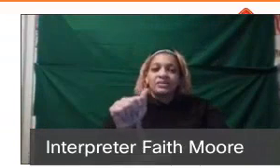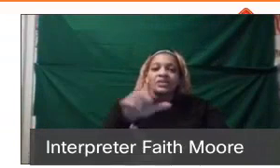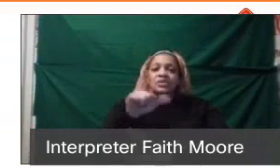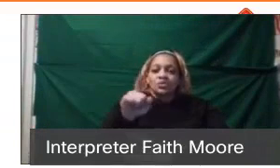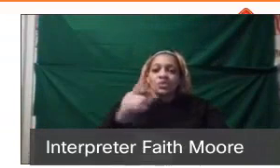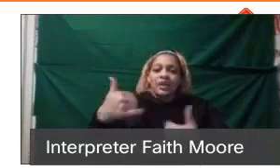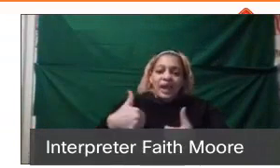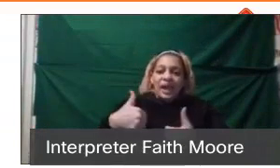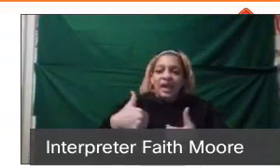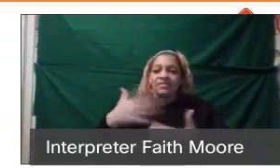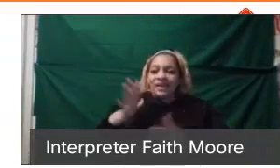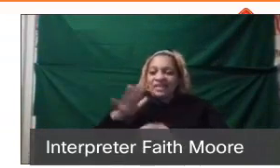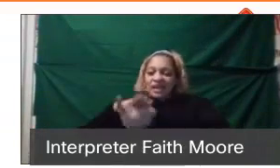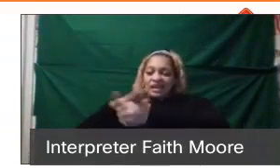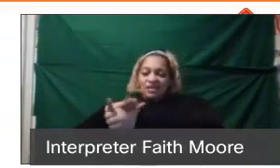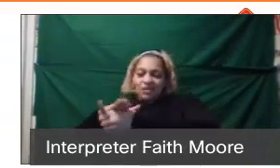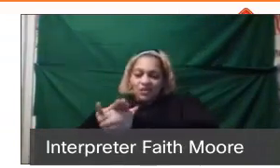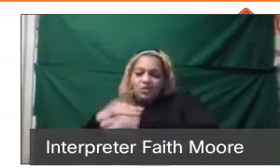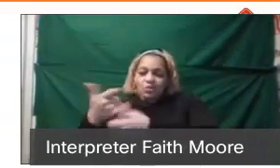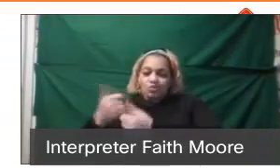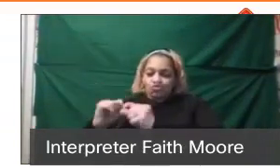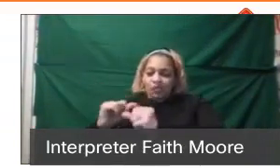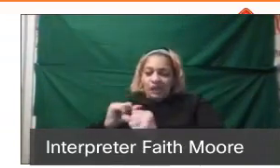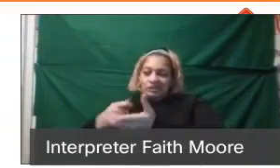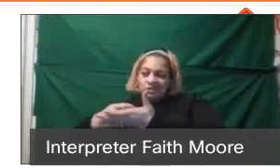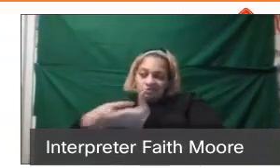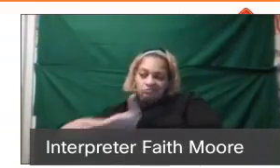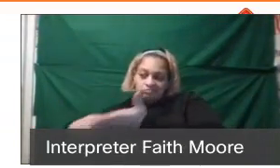And the area, so we are coordinating with them on those items.